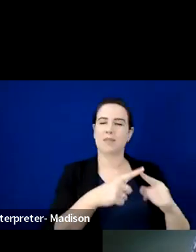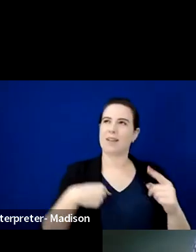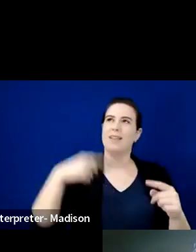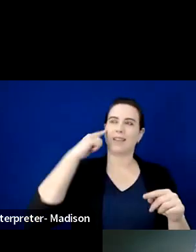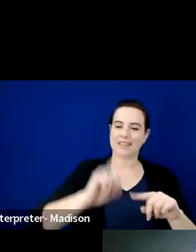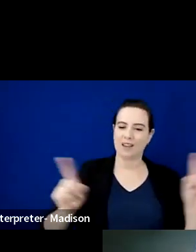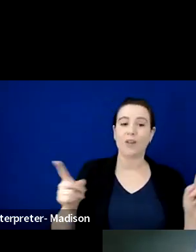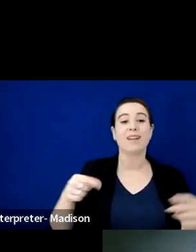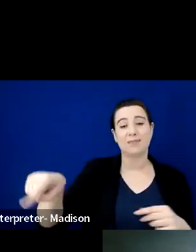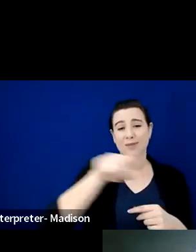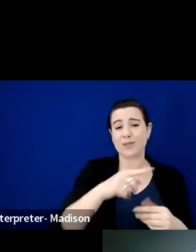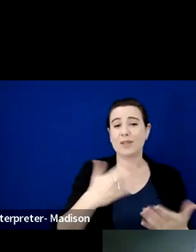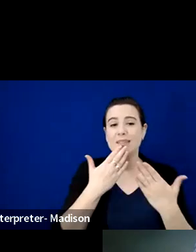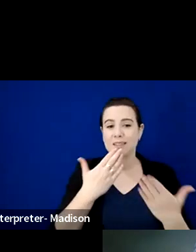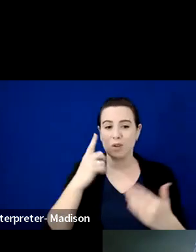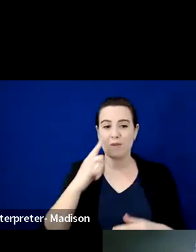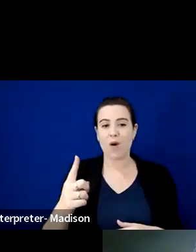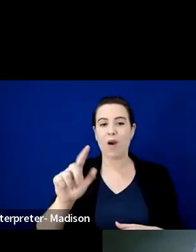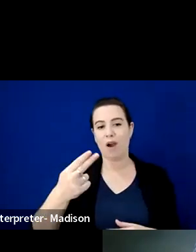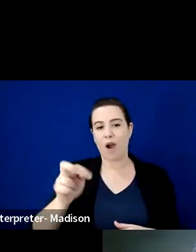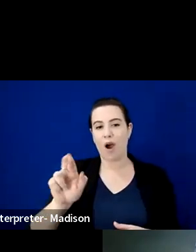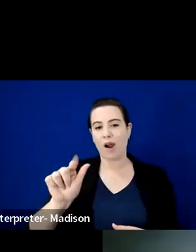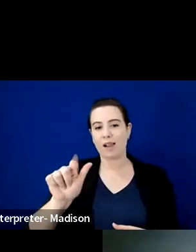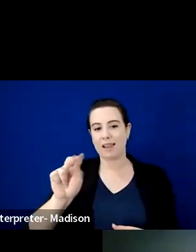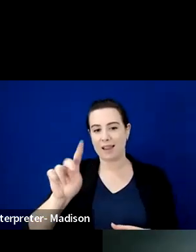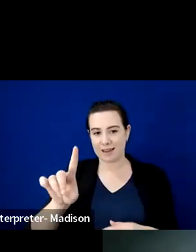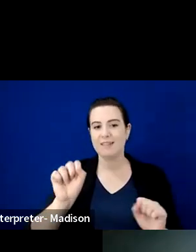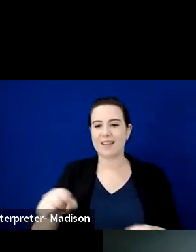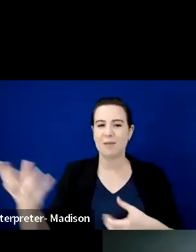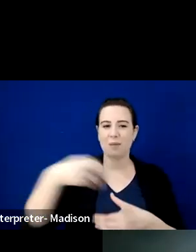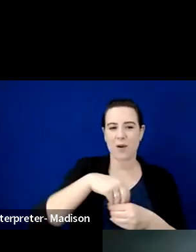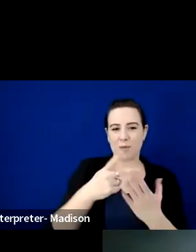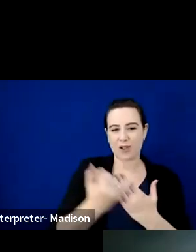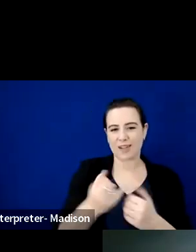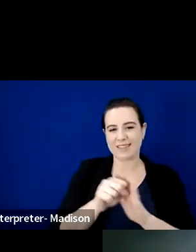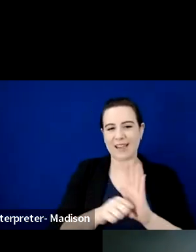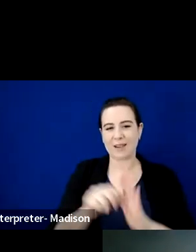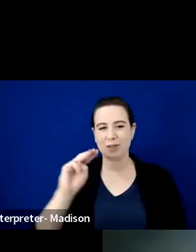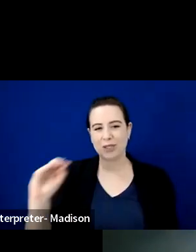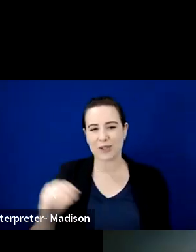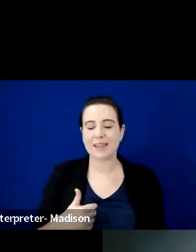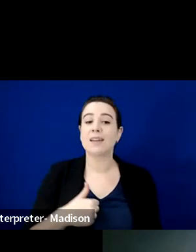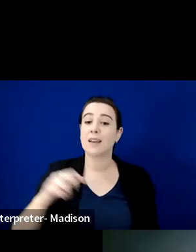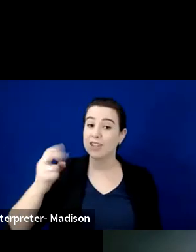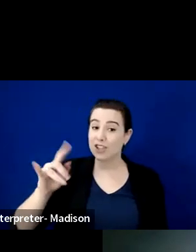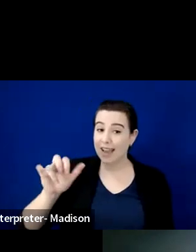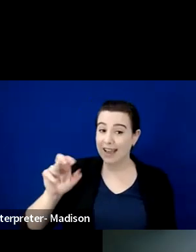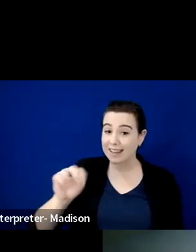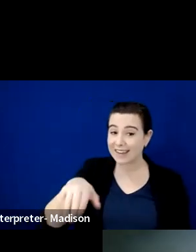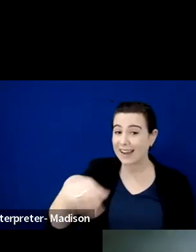And the pandemic did that in so many ways.